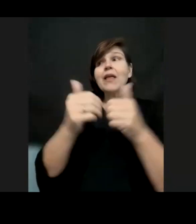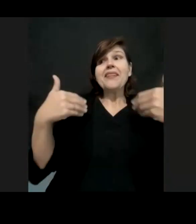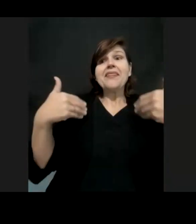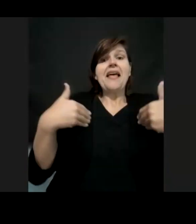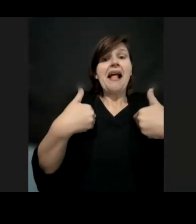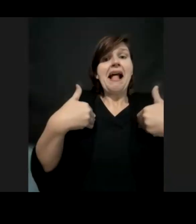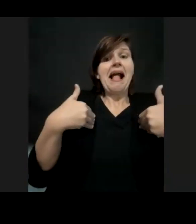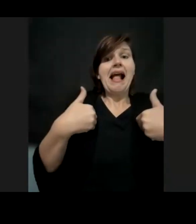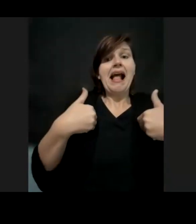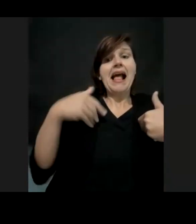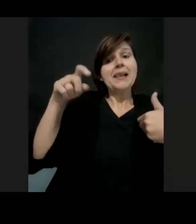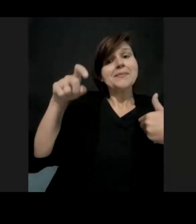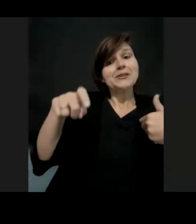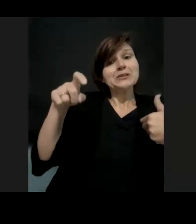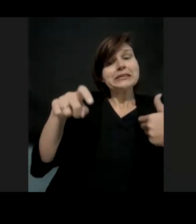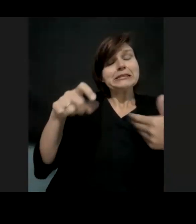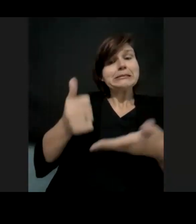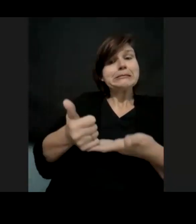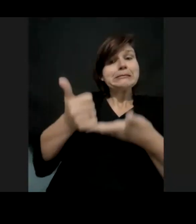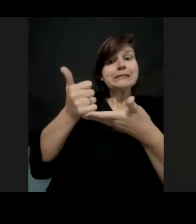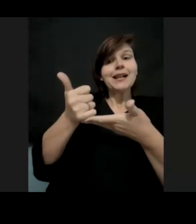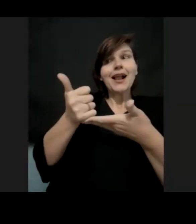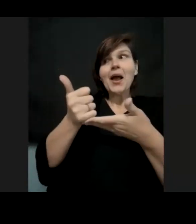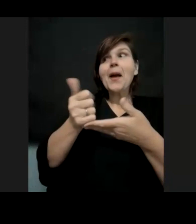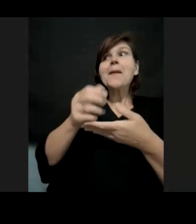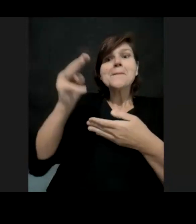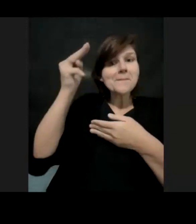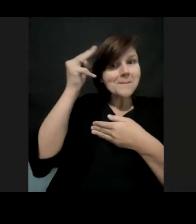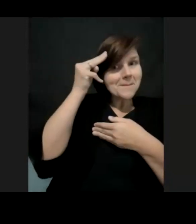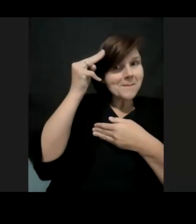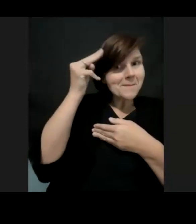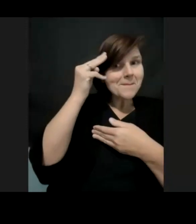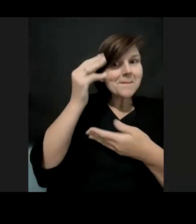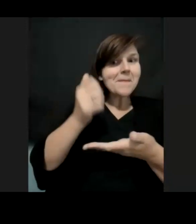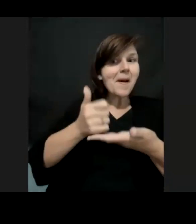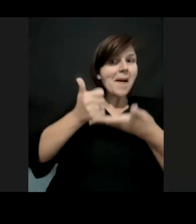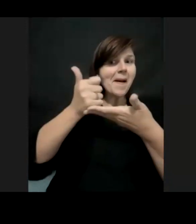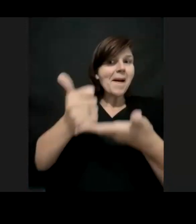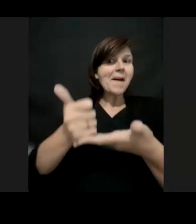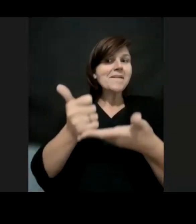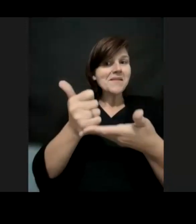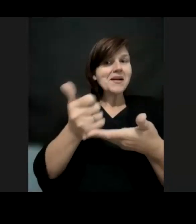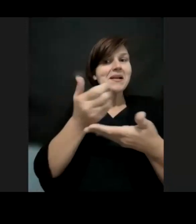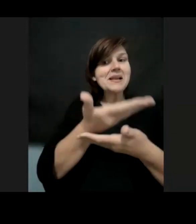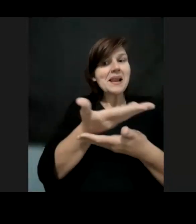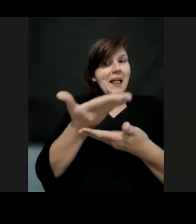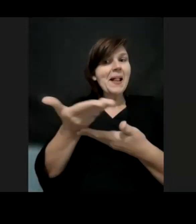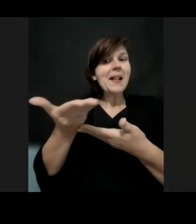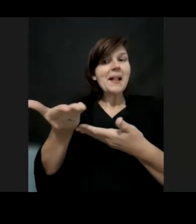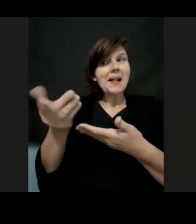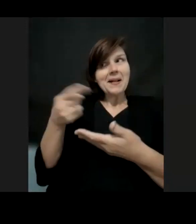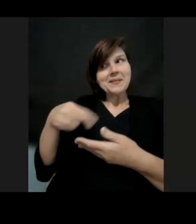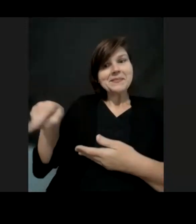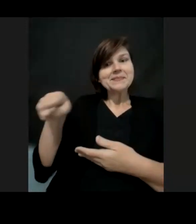for one or two of Marvin's helpful, kind, and great good deeds. ∂ ∂